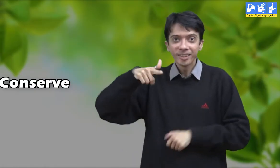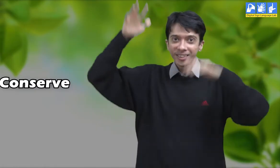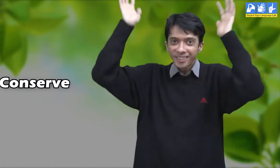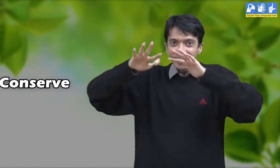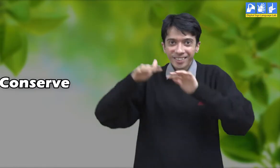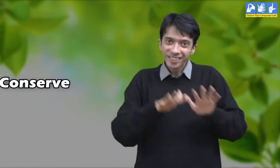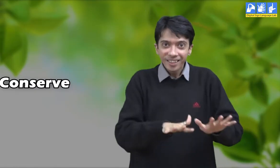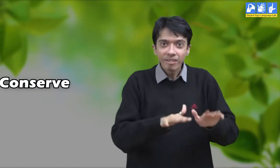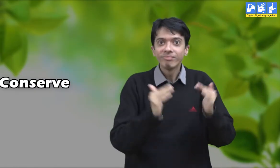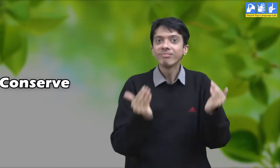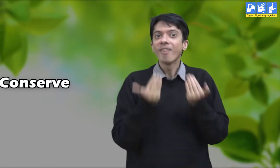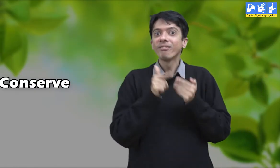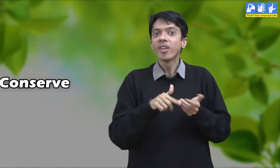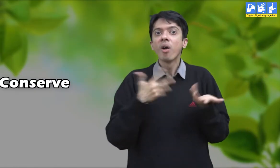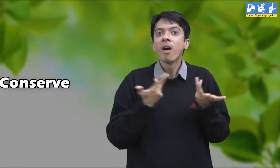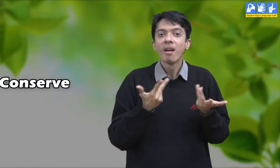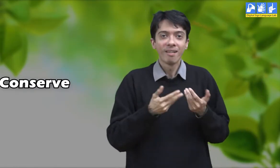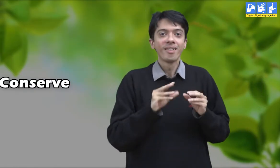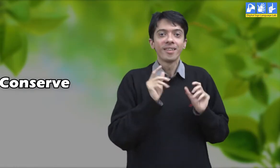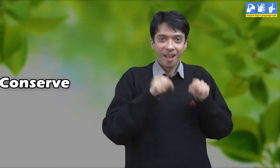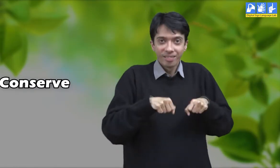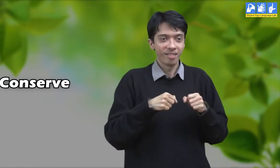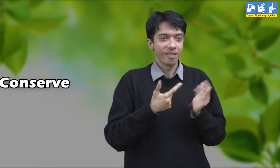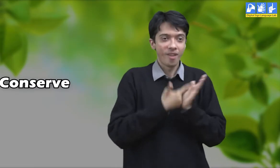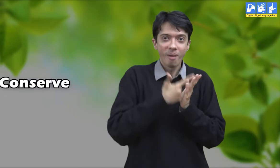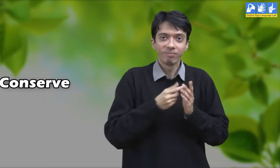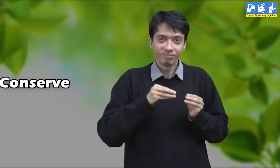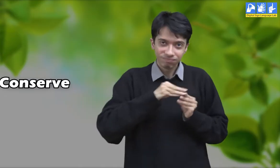For example, we must conserve the rain water.